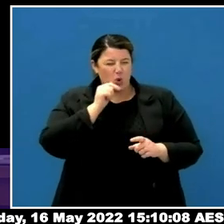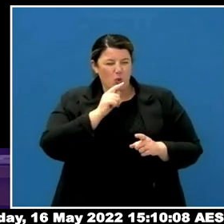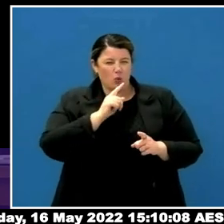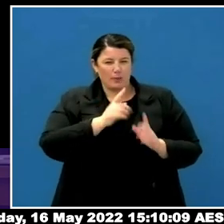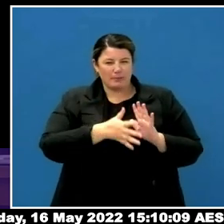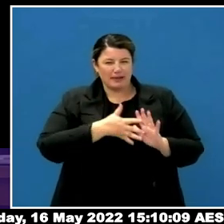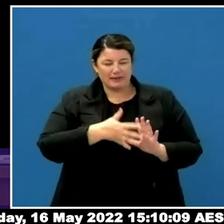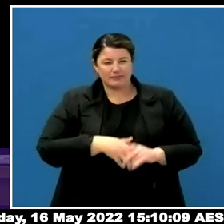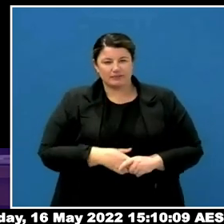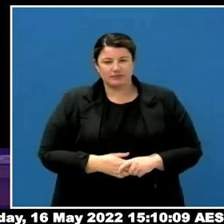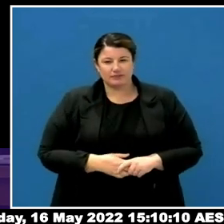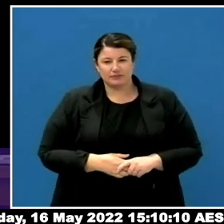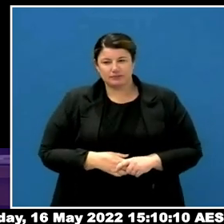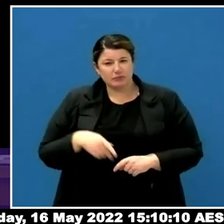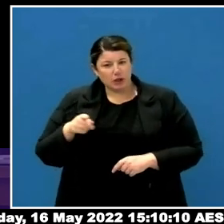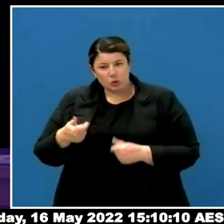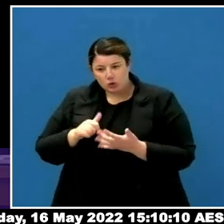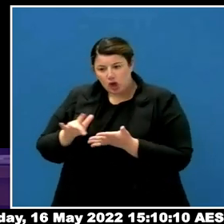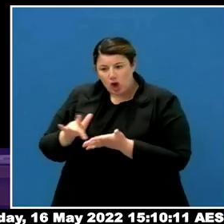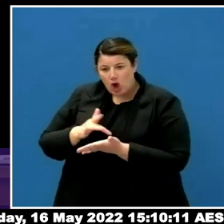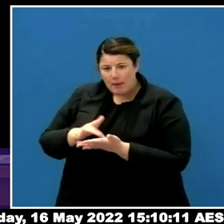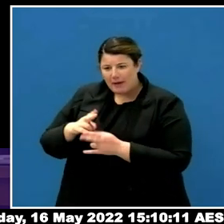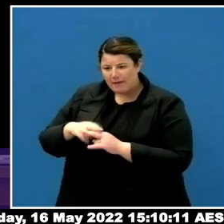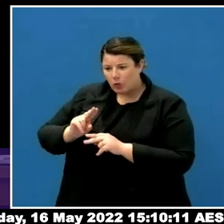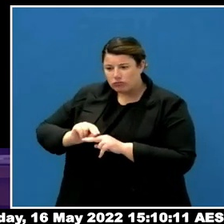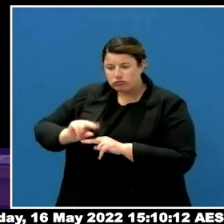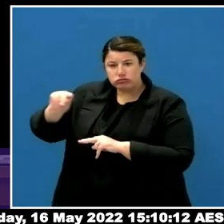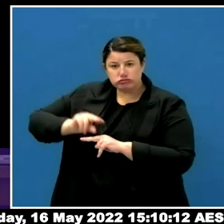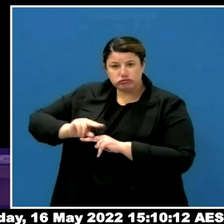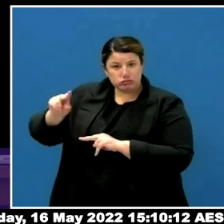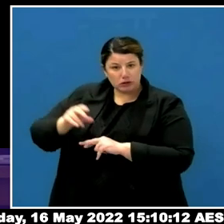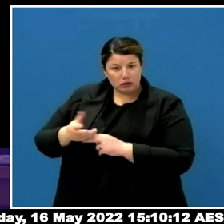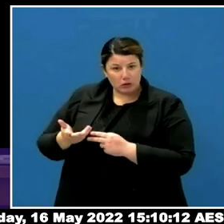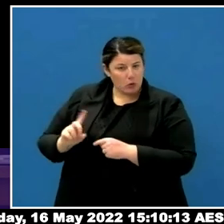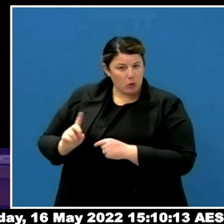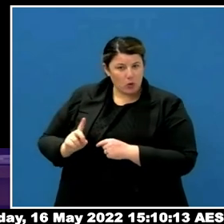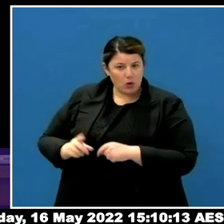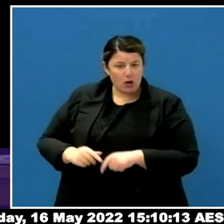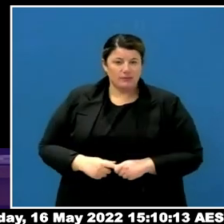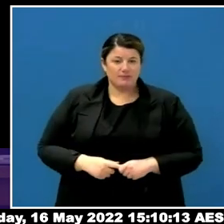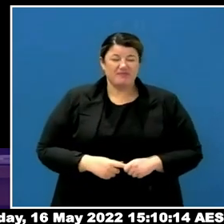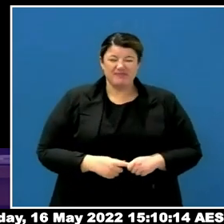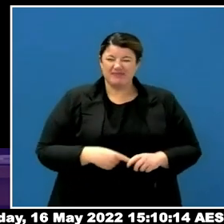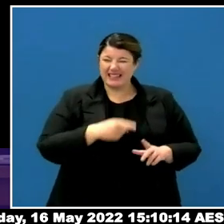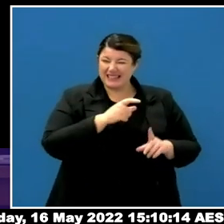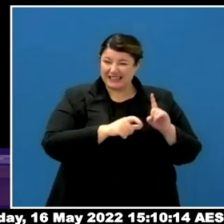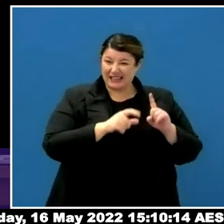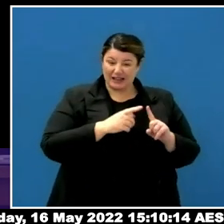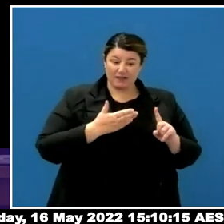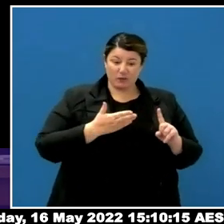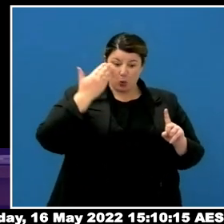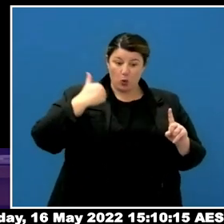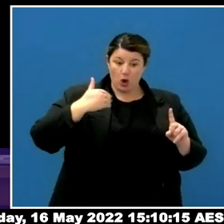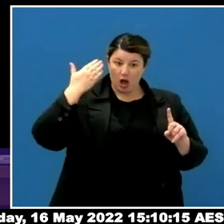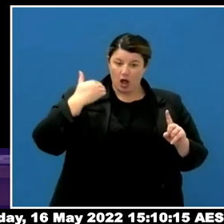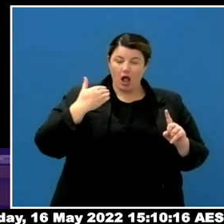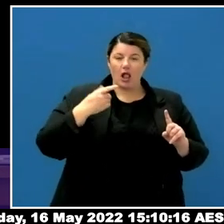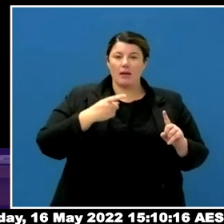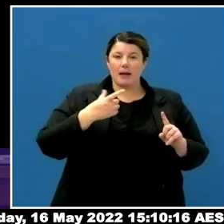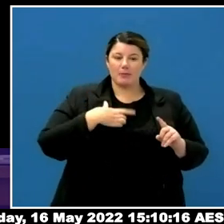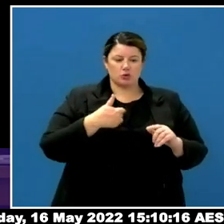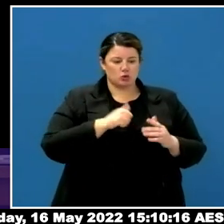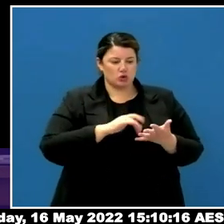He did for a while, but because he uses the iPad for recreation, he tends to not